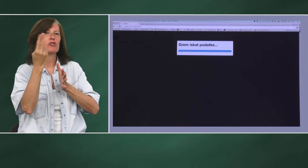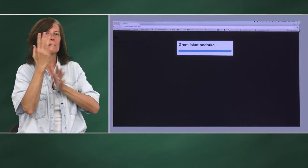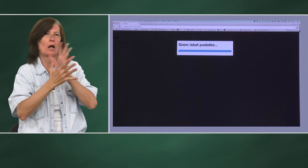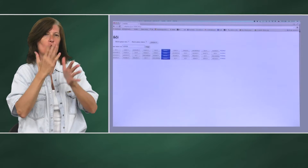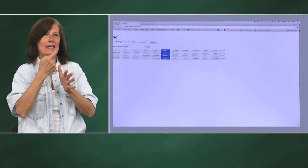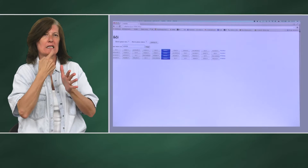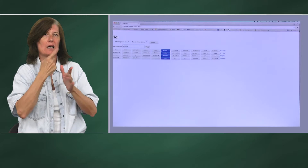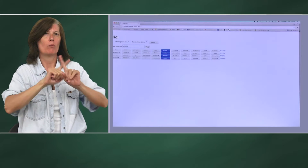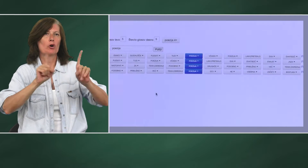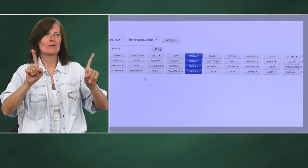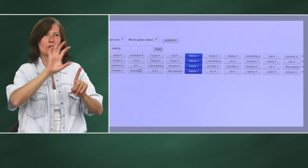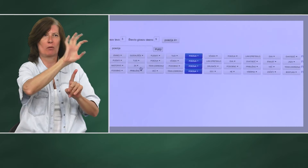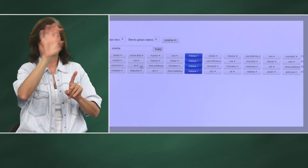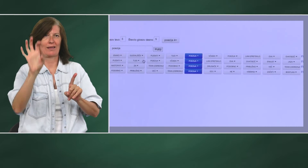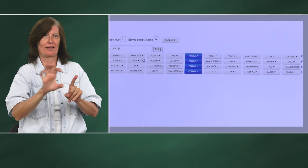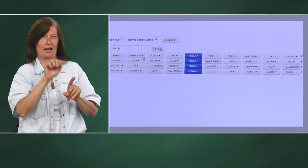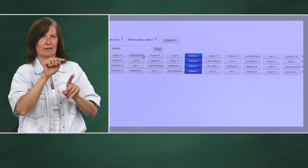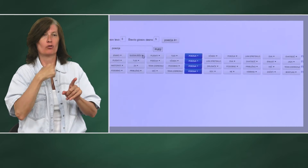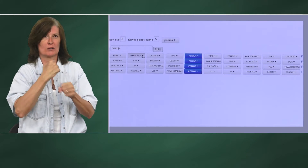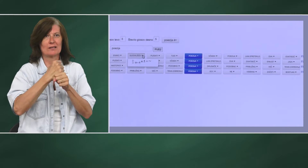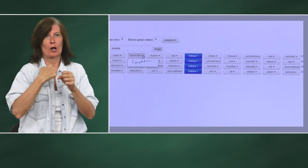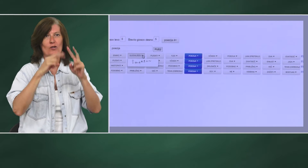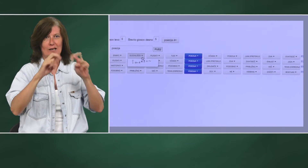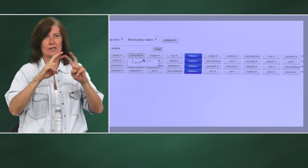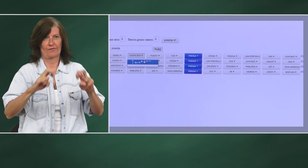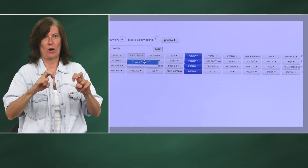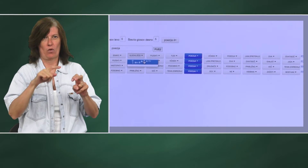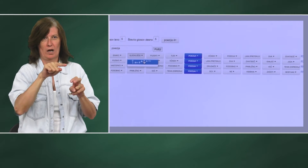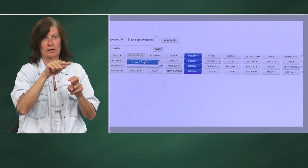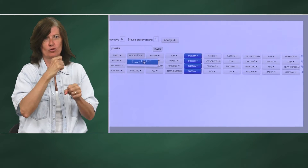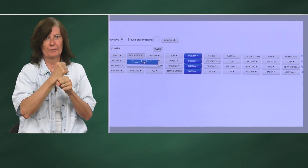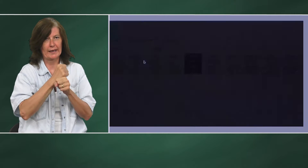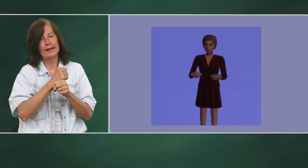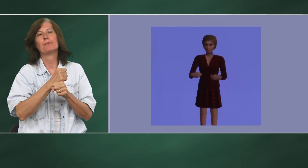of Slovene sign language used in different regions.